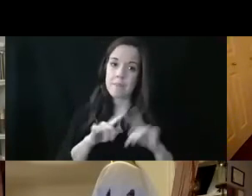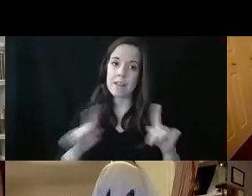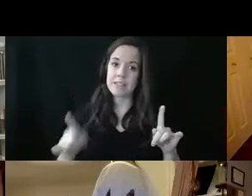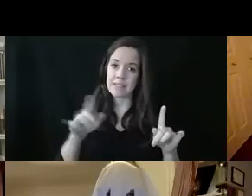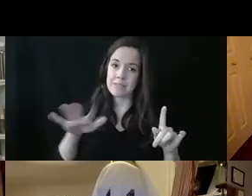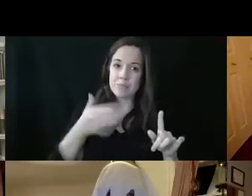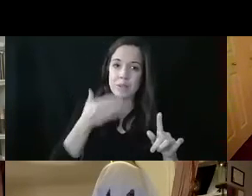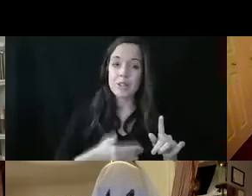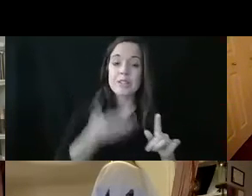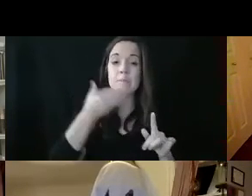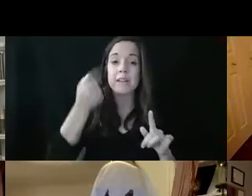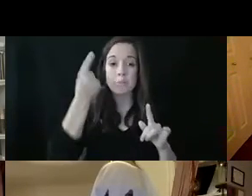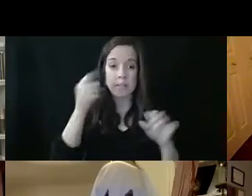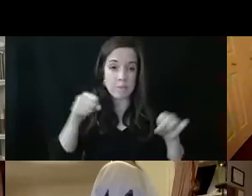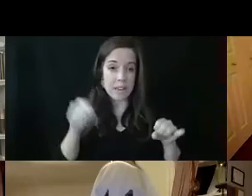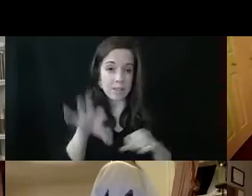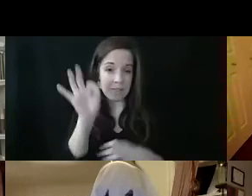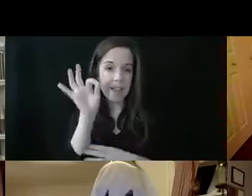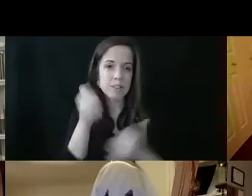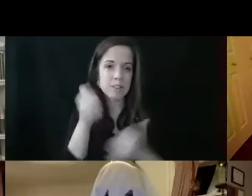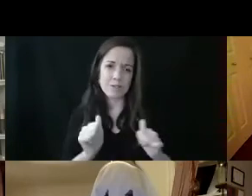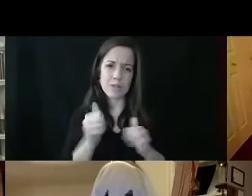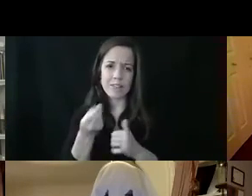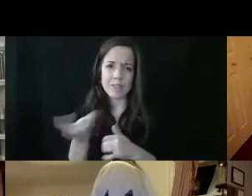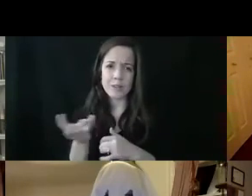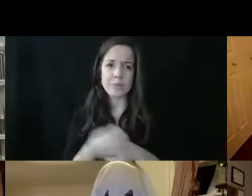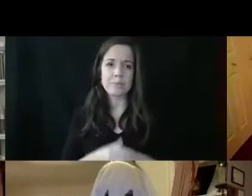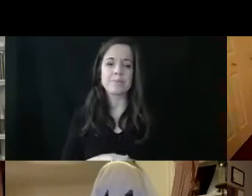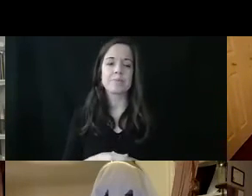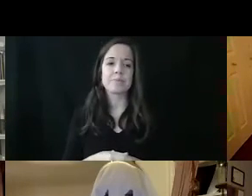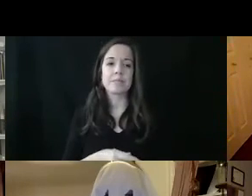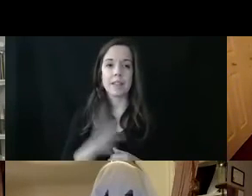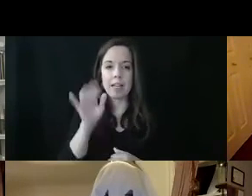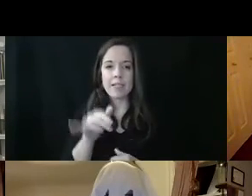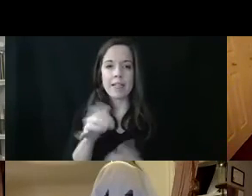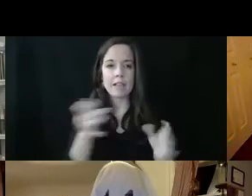best one that we've been able to find and we've tried a few. So that kind of runs live alongside.